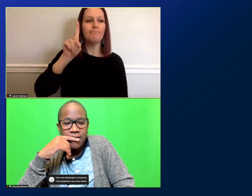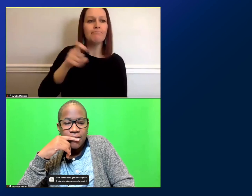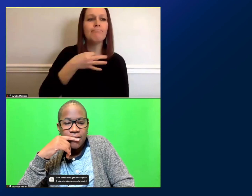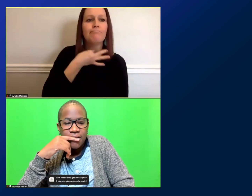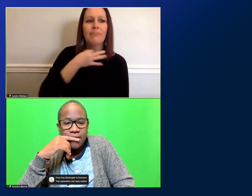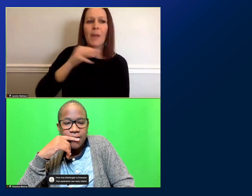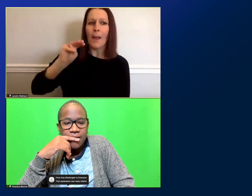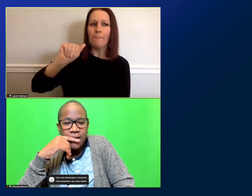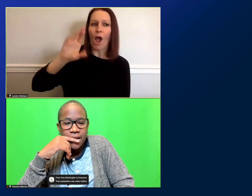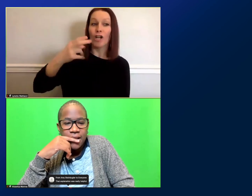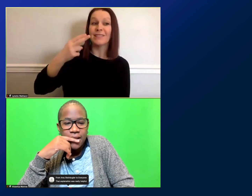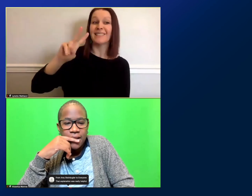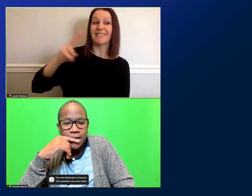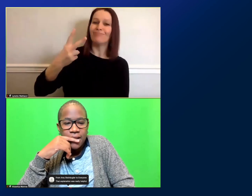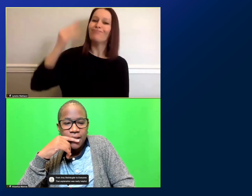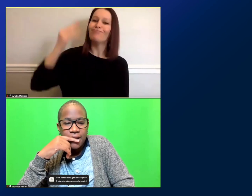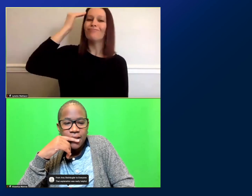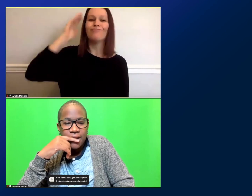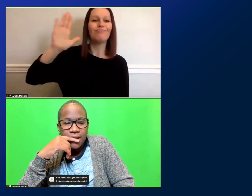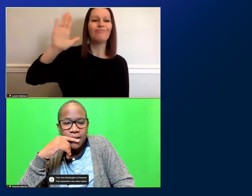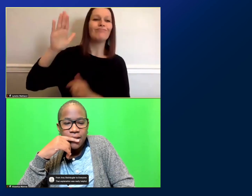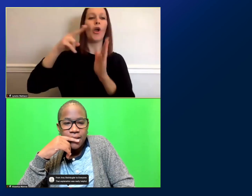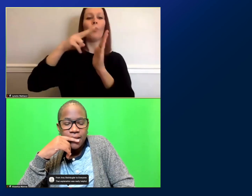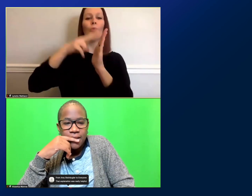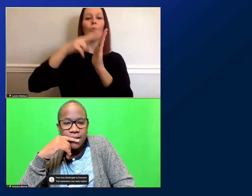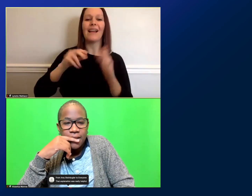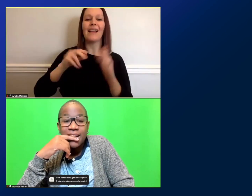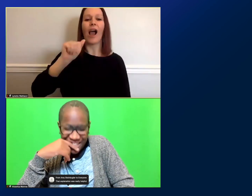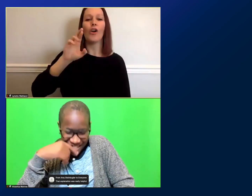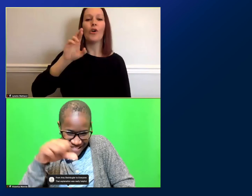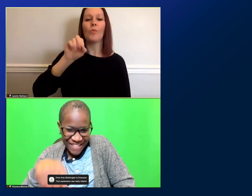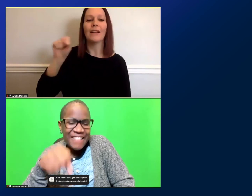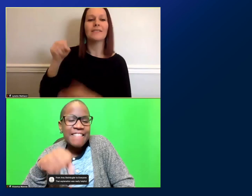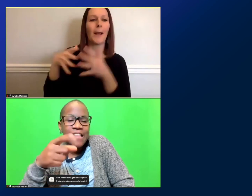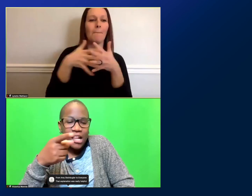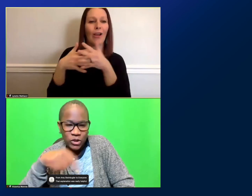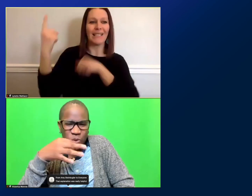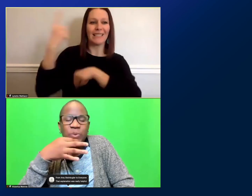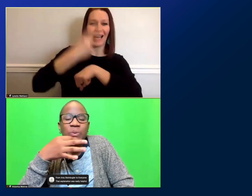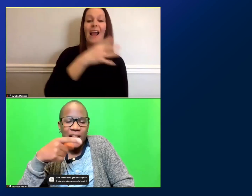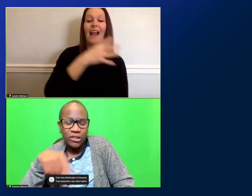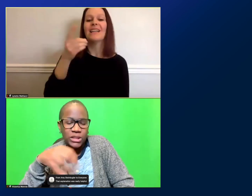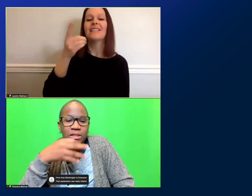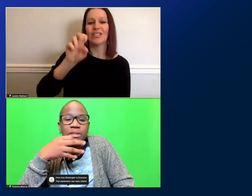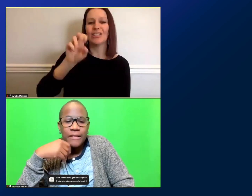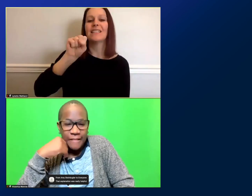question it said that march 2nd you may know is read across america day yep so it's coming up soon